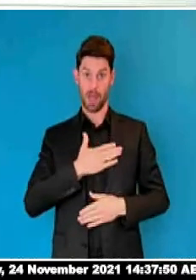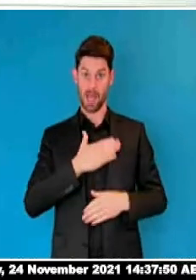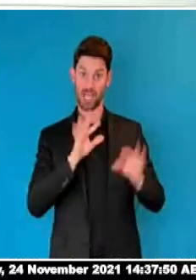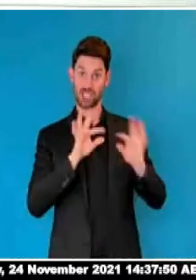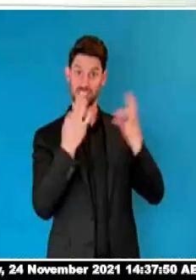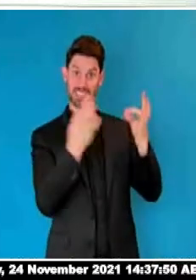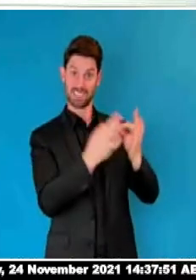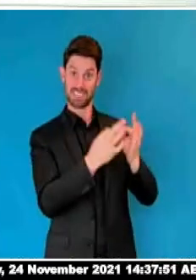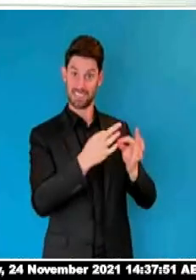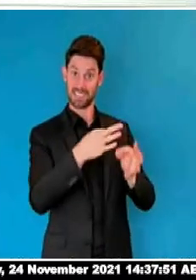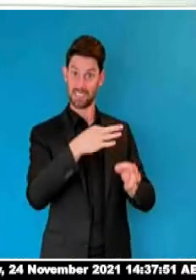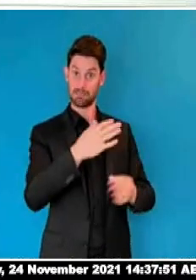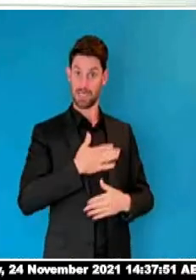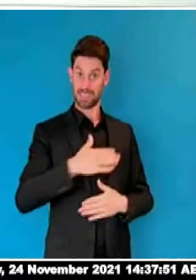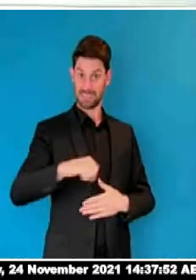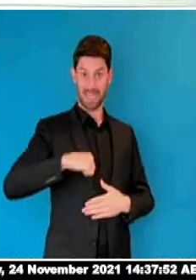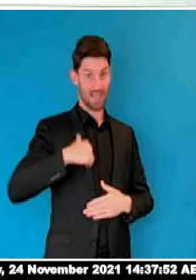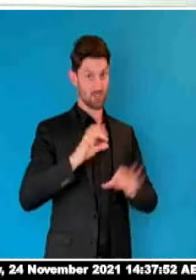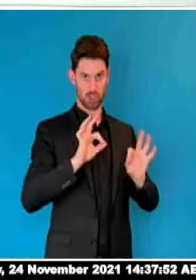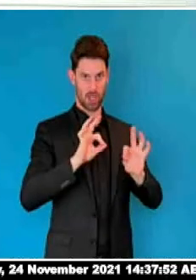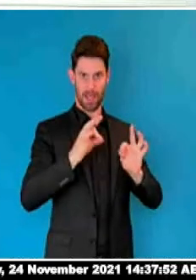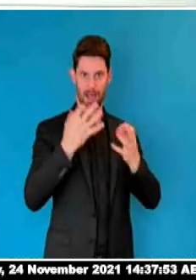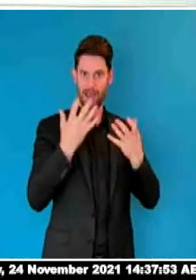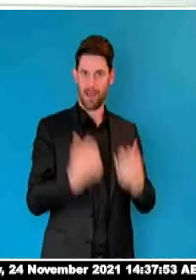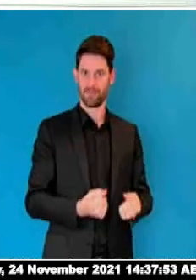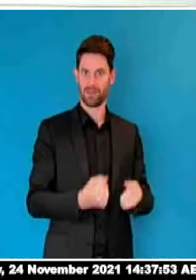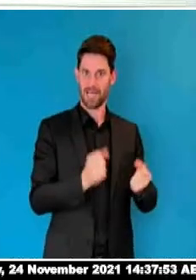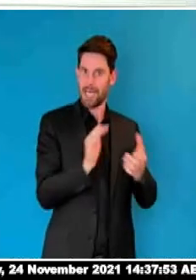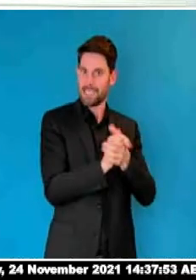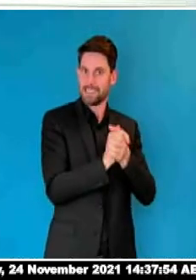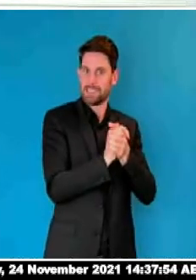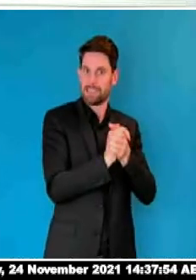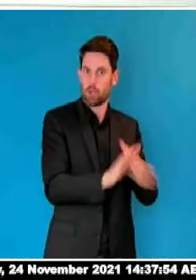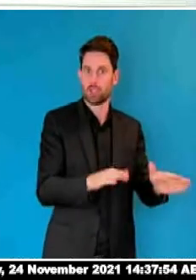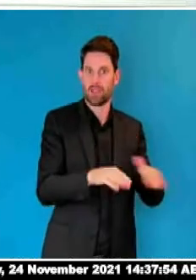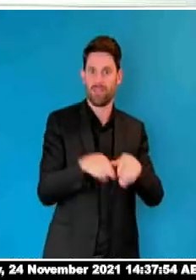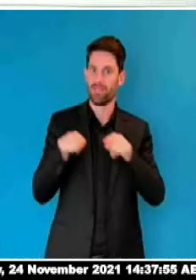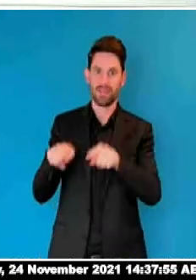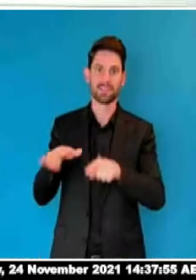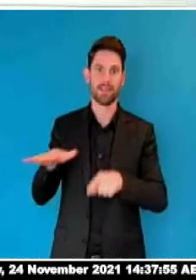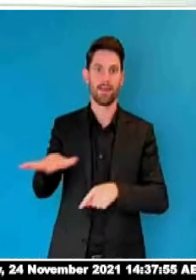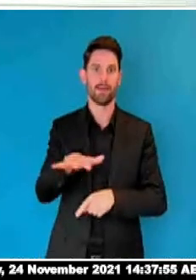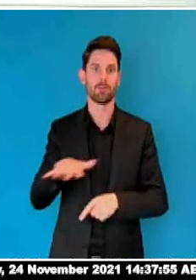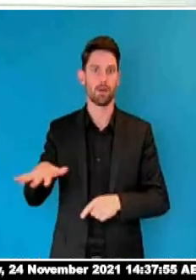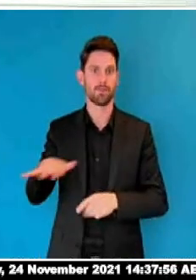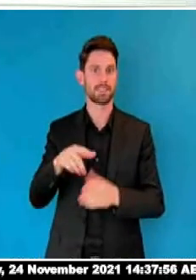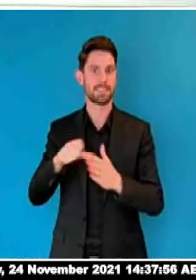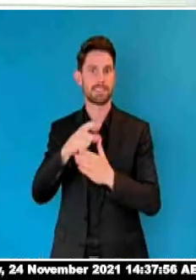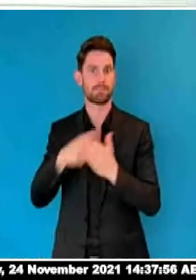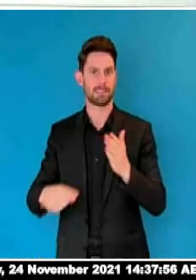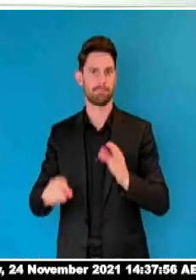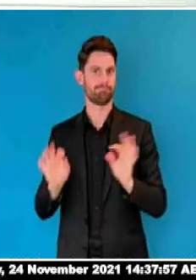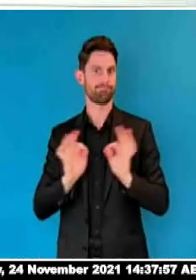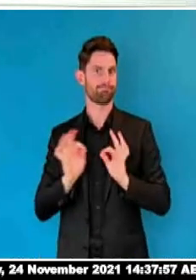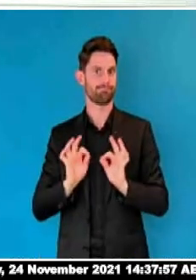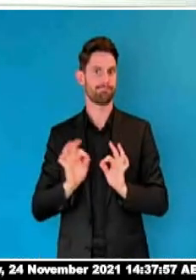agency have sufficient expertise in. We are not expert in the area of people with a disability.